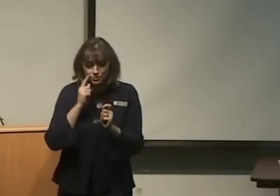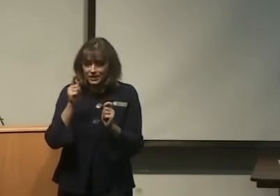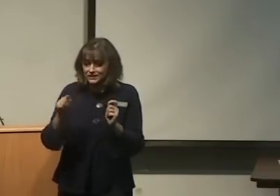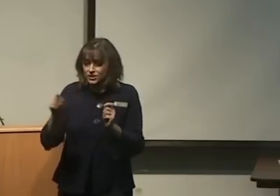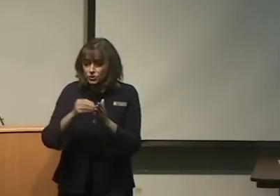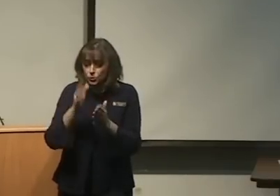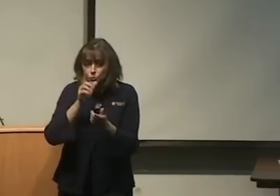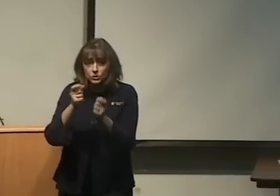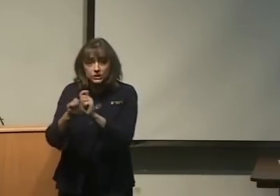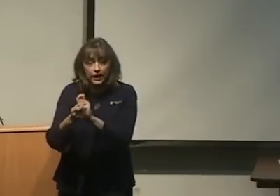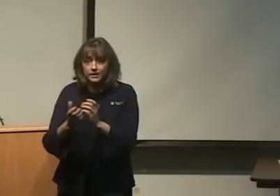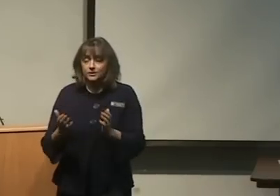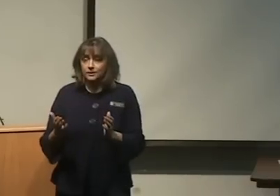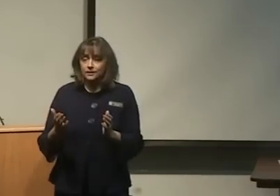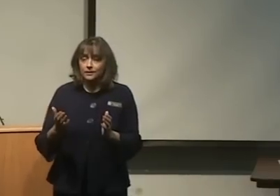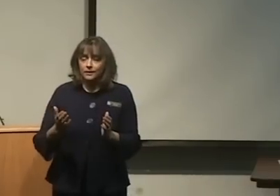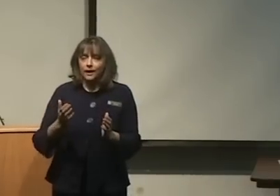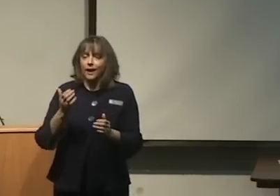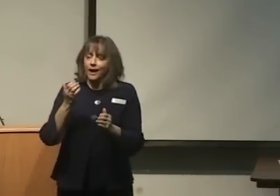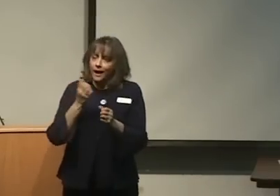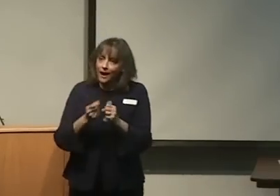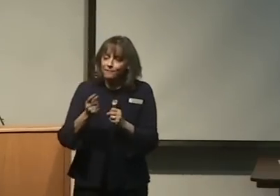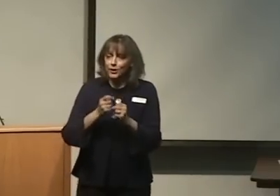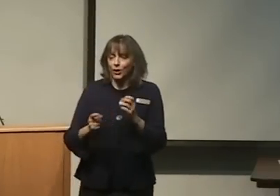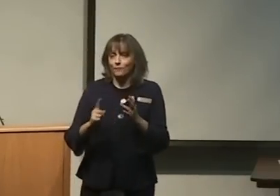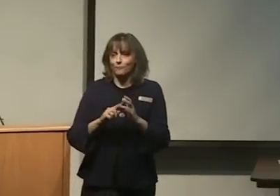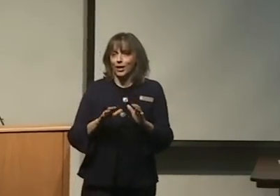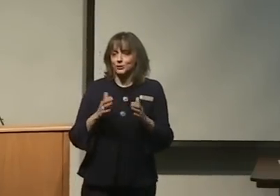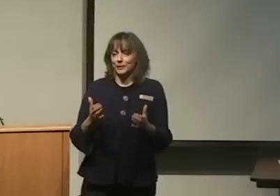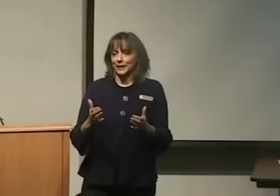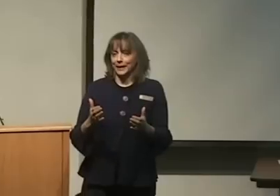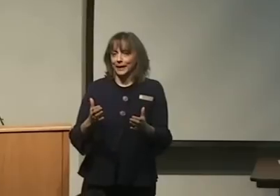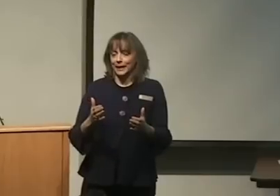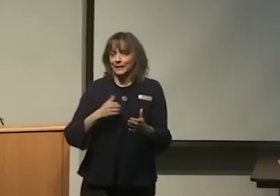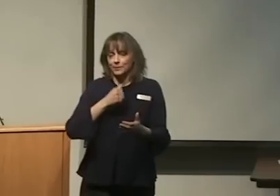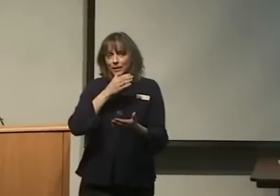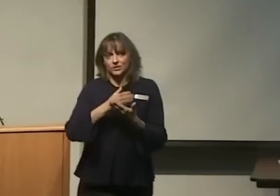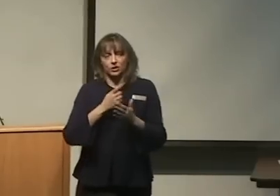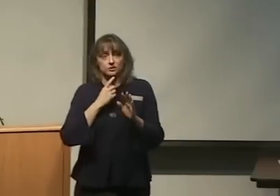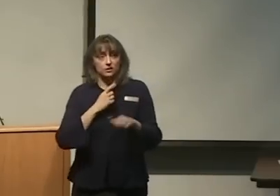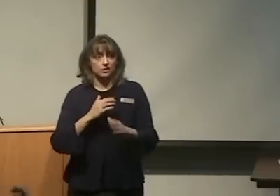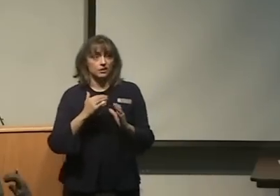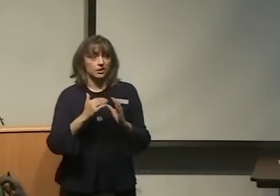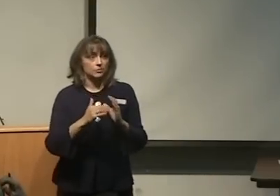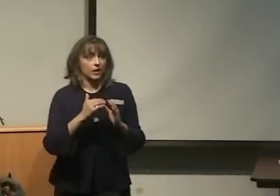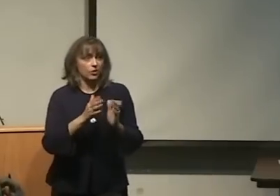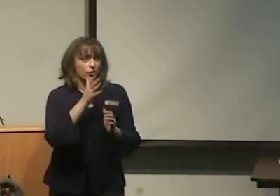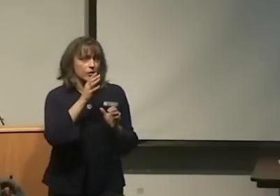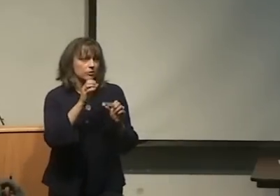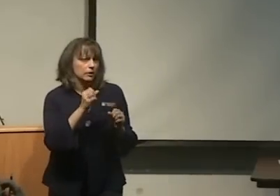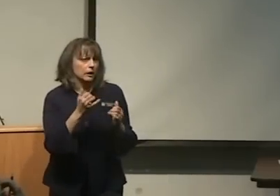email is for old people. I mean grandma is on Facebook. It's like what?